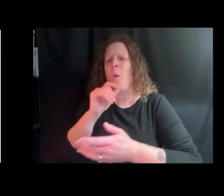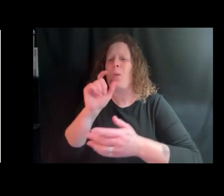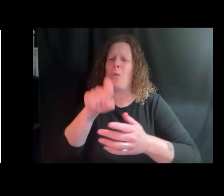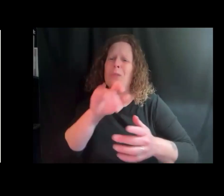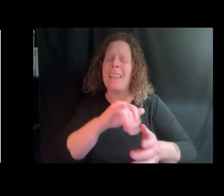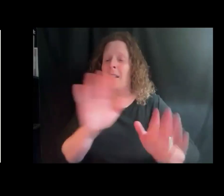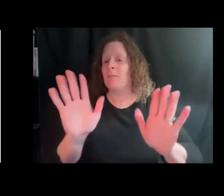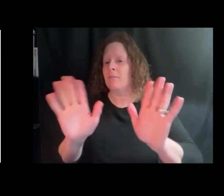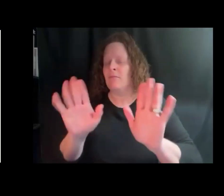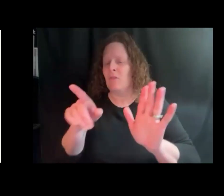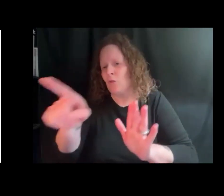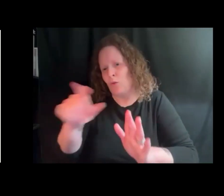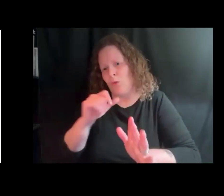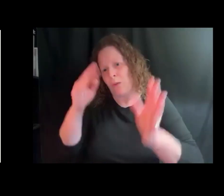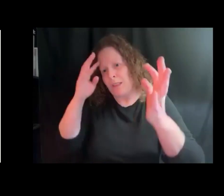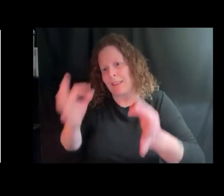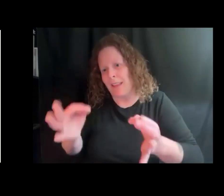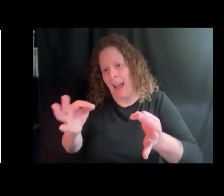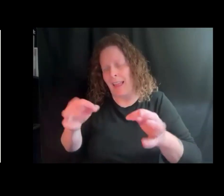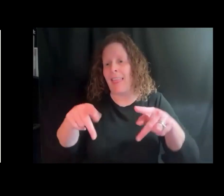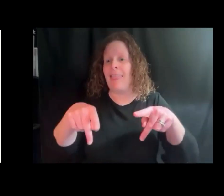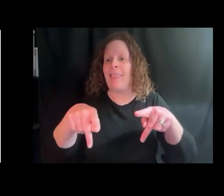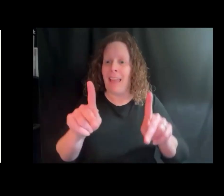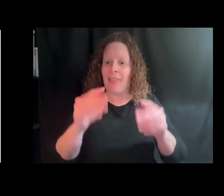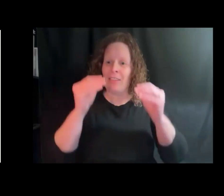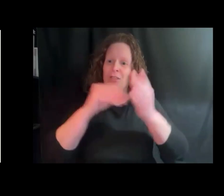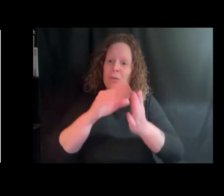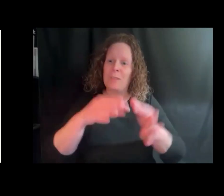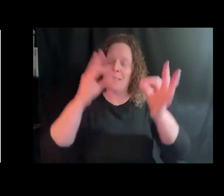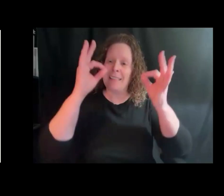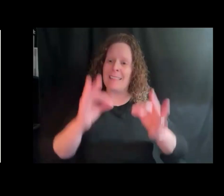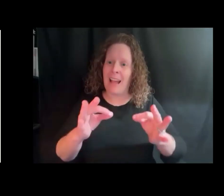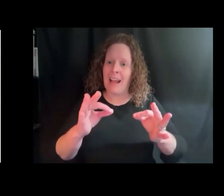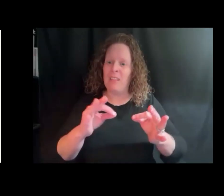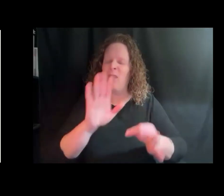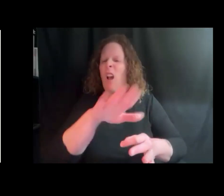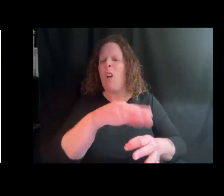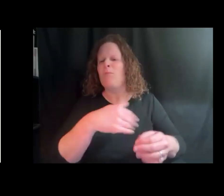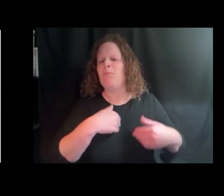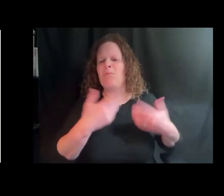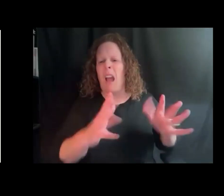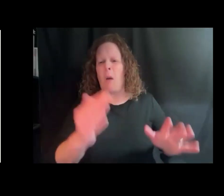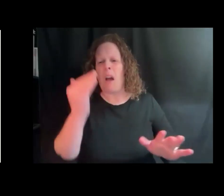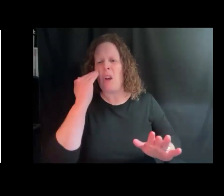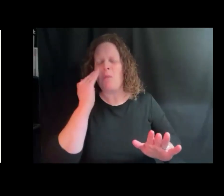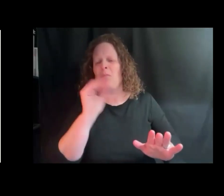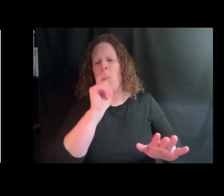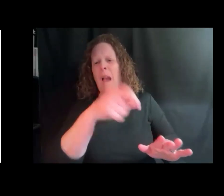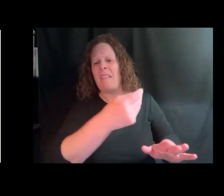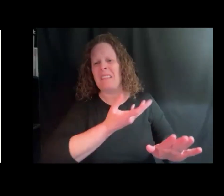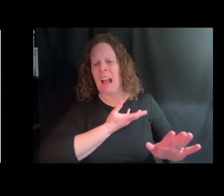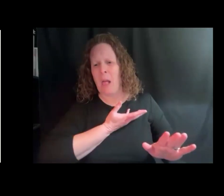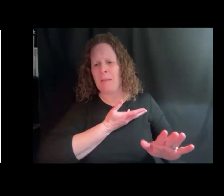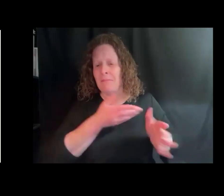they don't need to know about that that's not polite that's not the interpreter's choice right? They need to have access